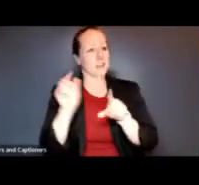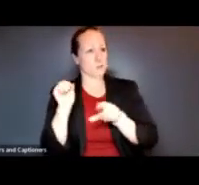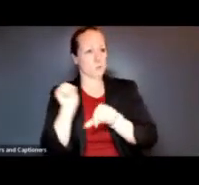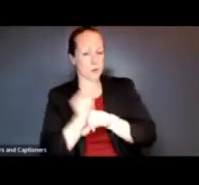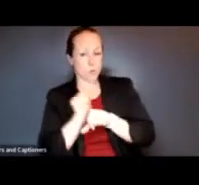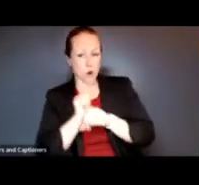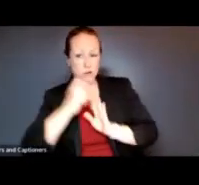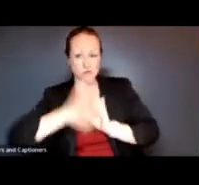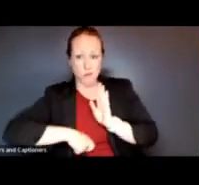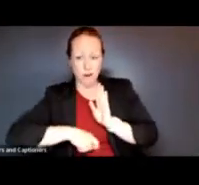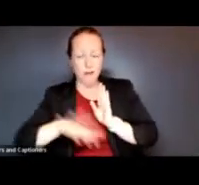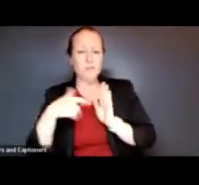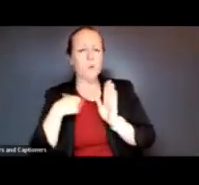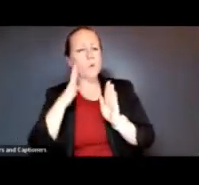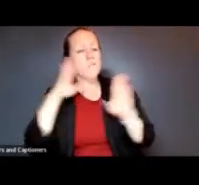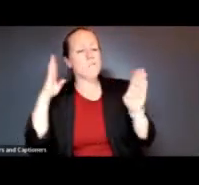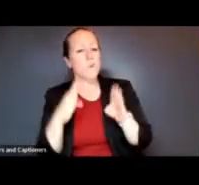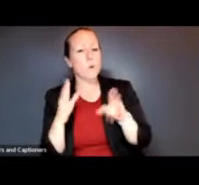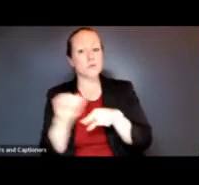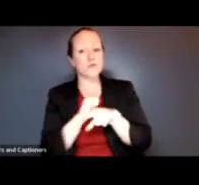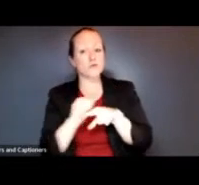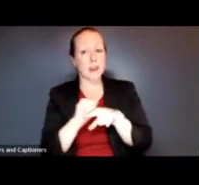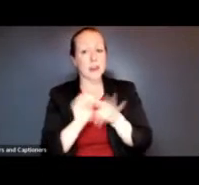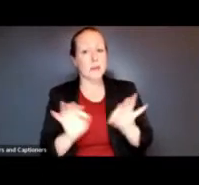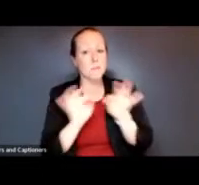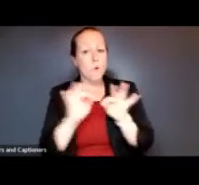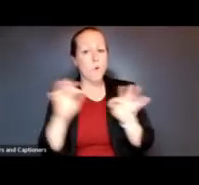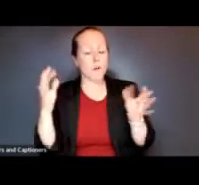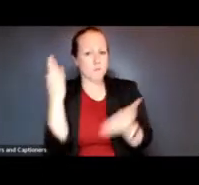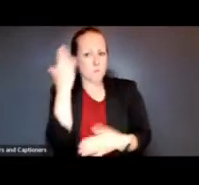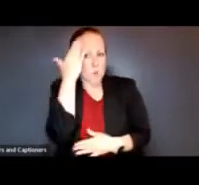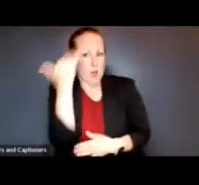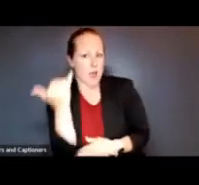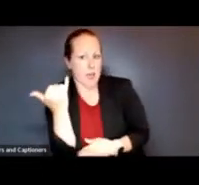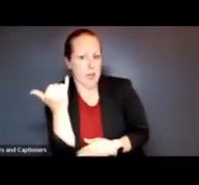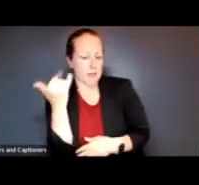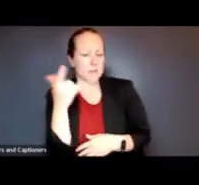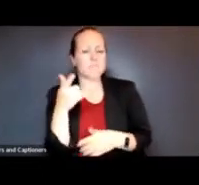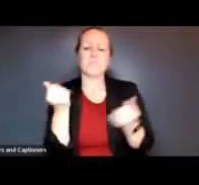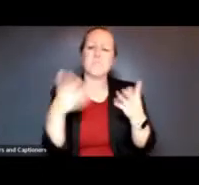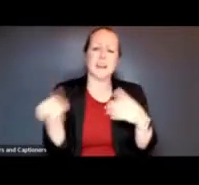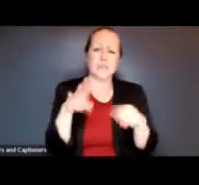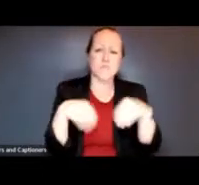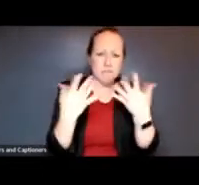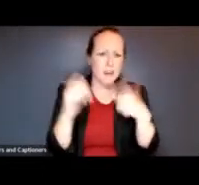important. So many of you already provide training and are used to providing training. But why is it so important with the